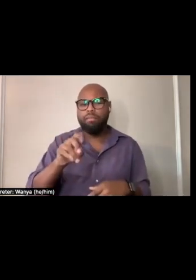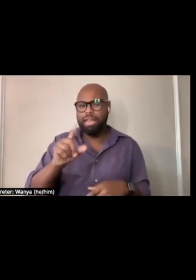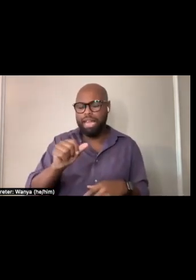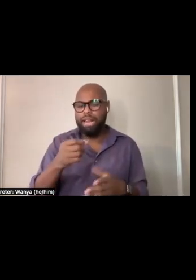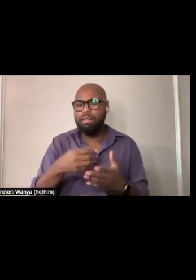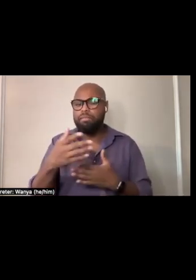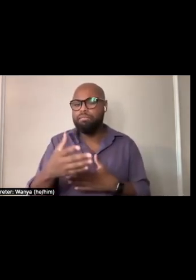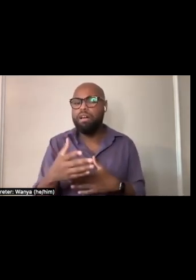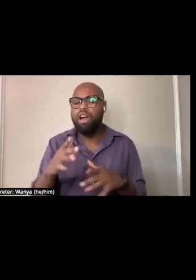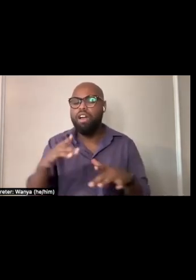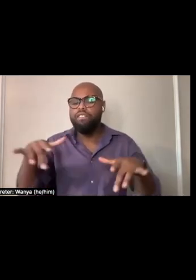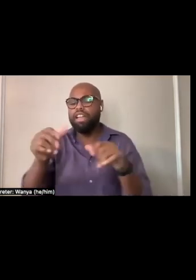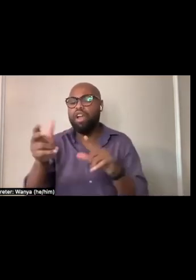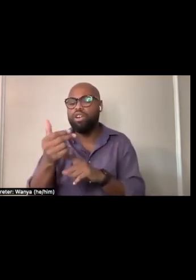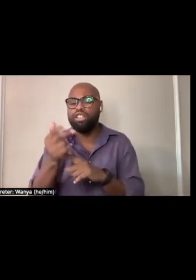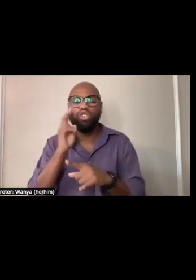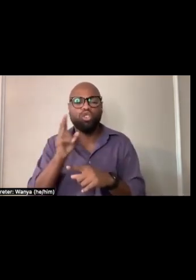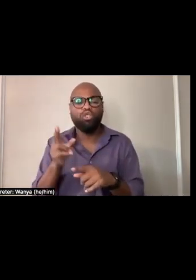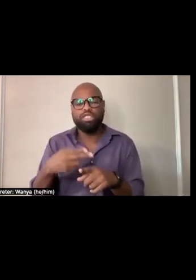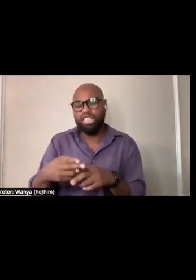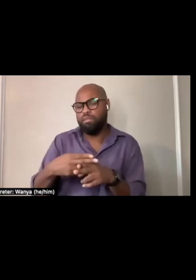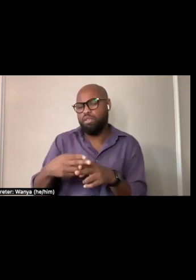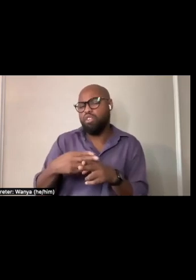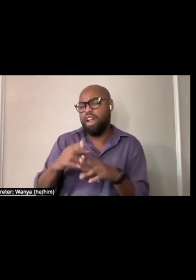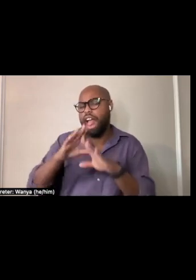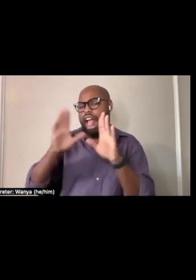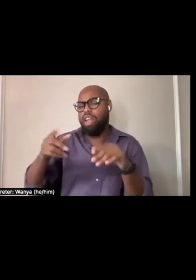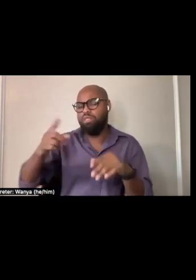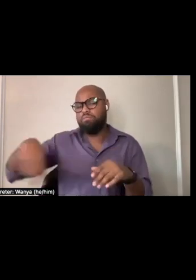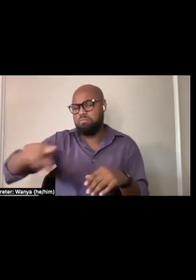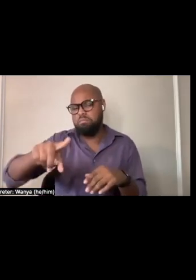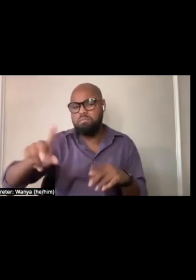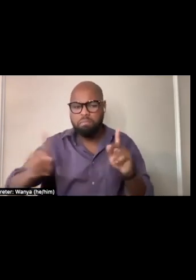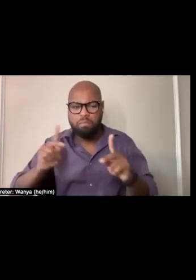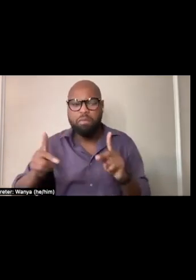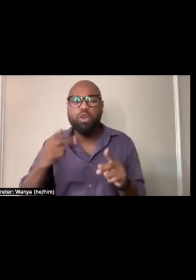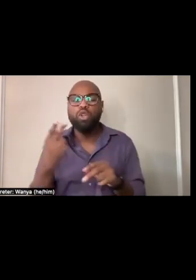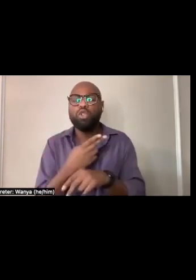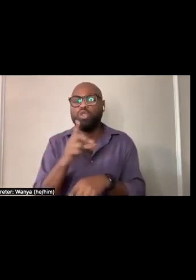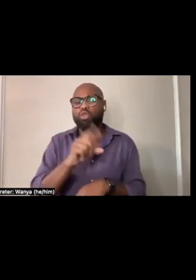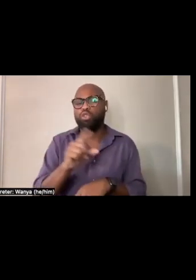temporarily using 2020 Cares Act pandemic funding.